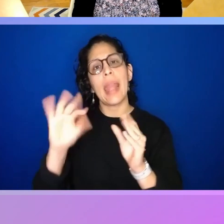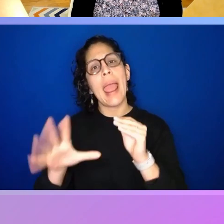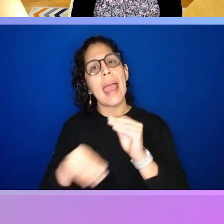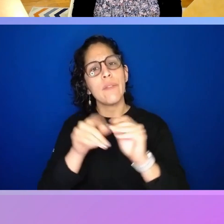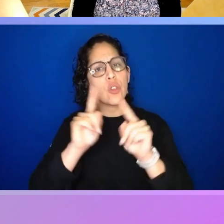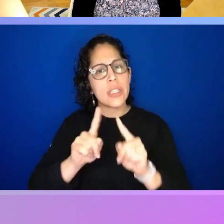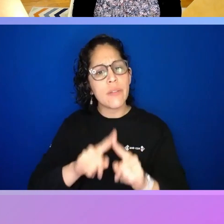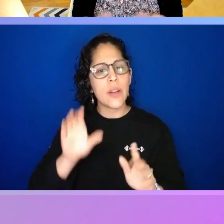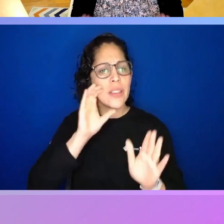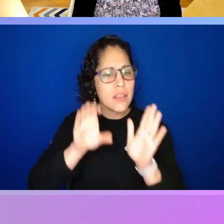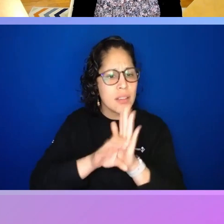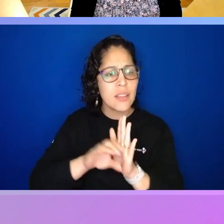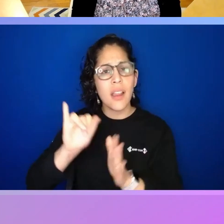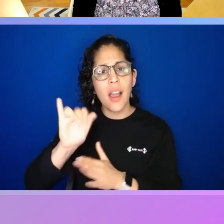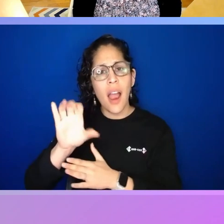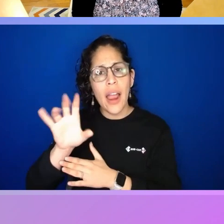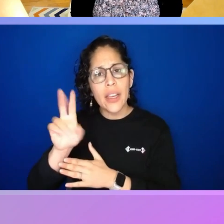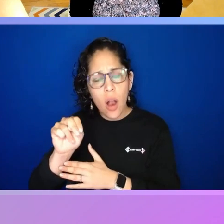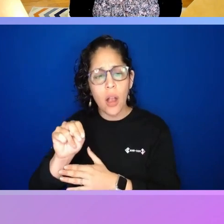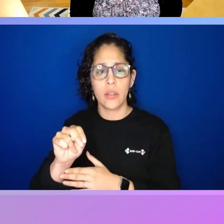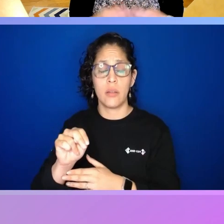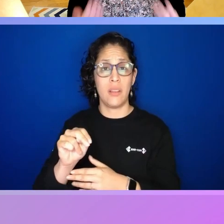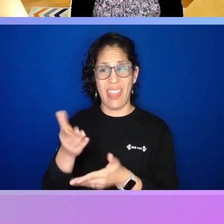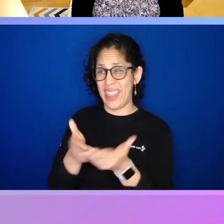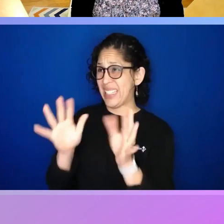attention. These are other links and button annotations